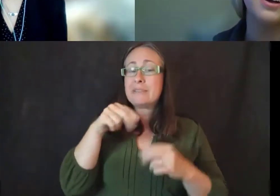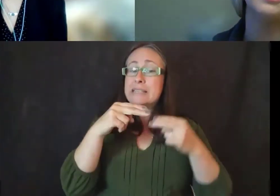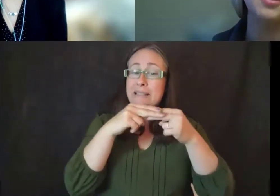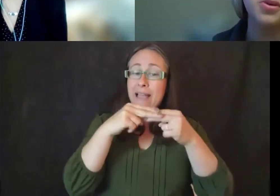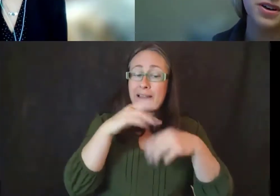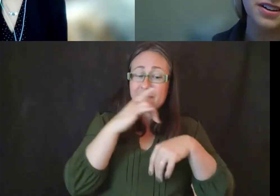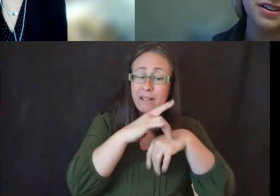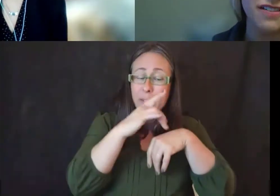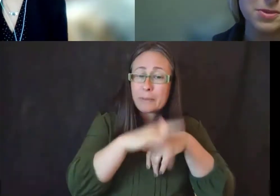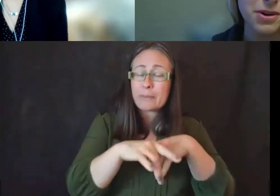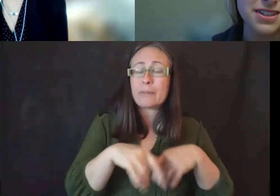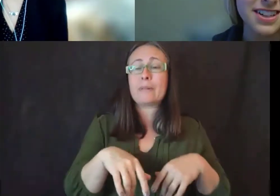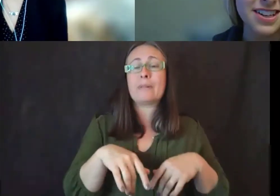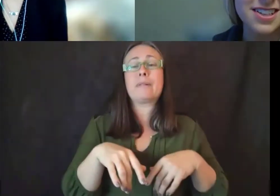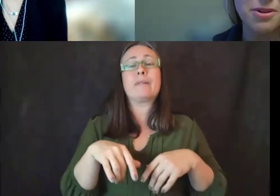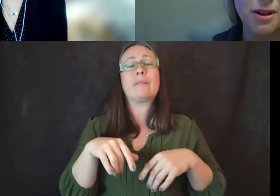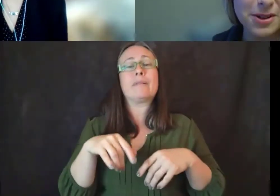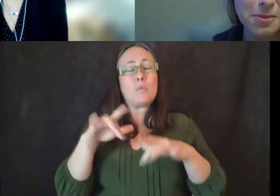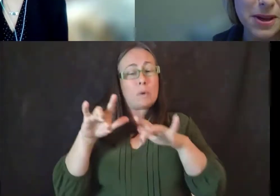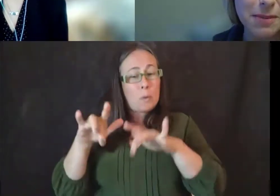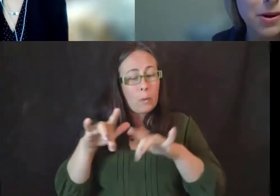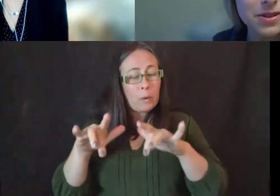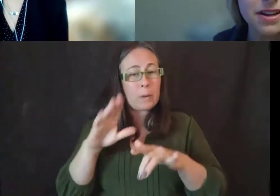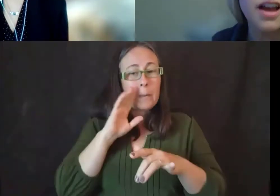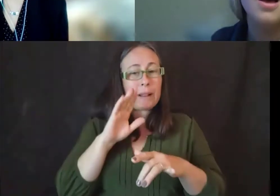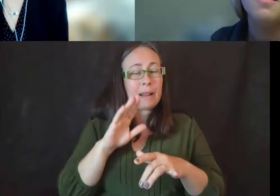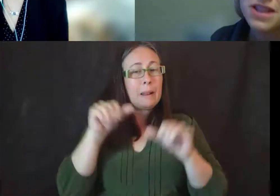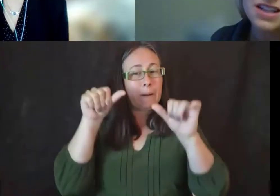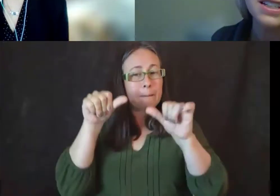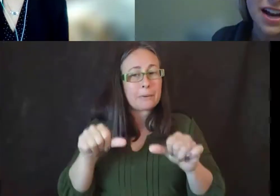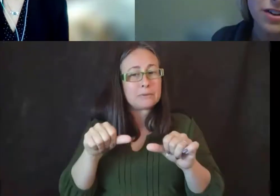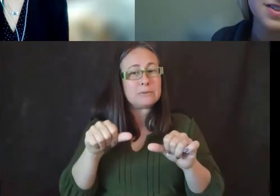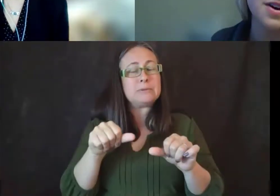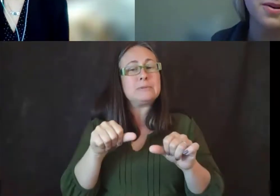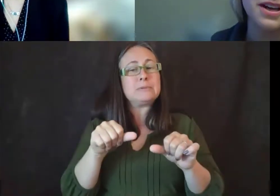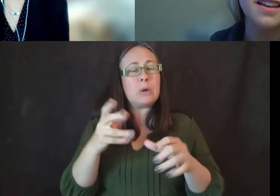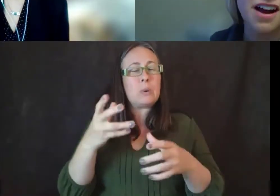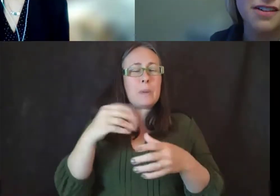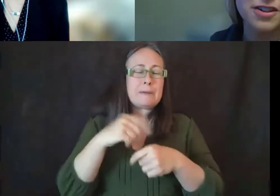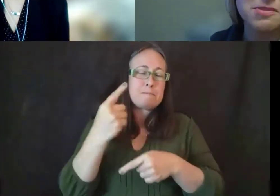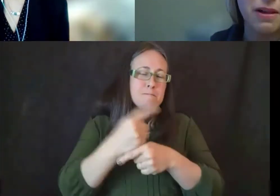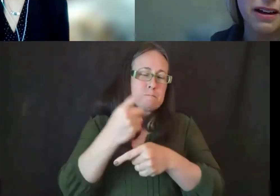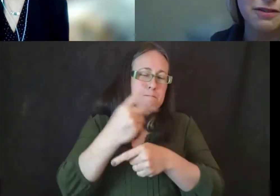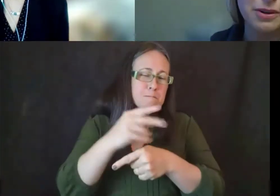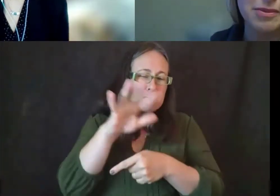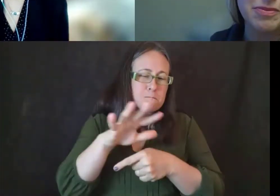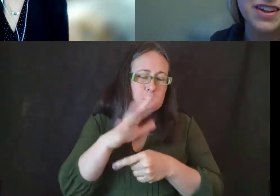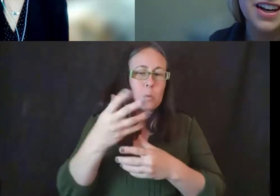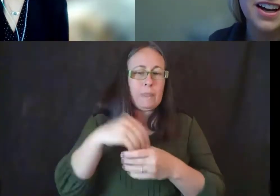and a recording of this presentation will also be posted within a day or so in the conference platform.